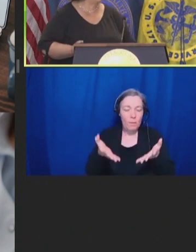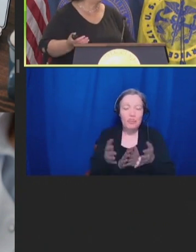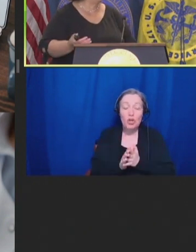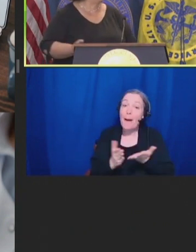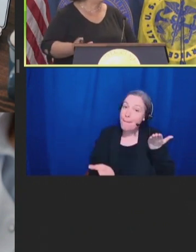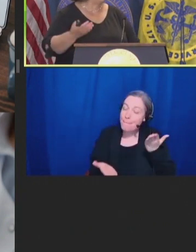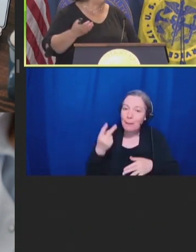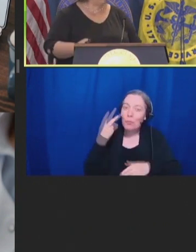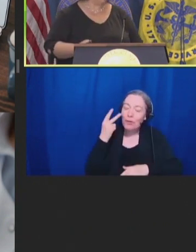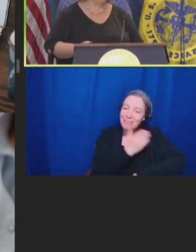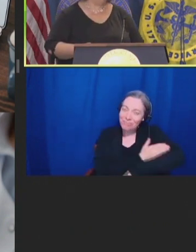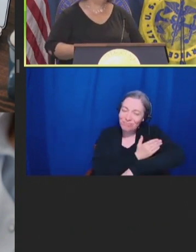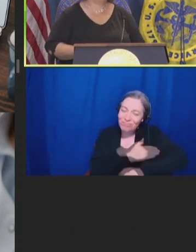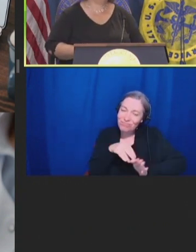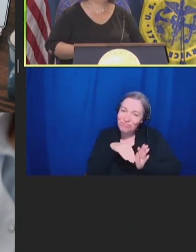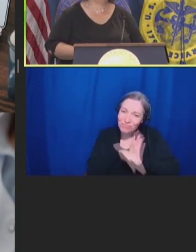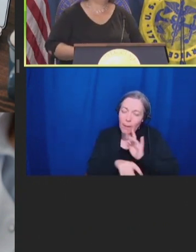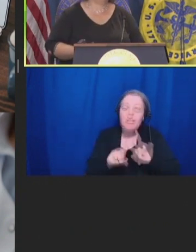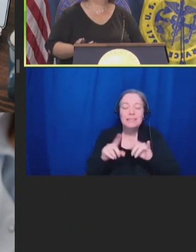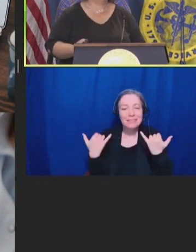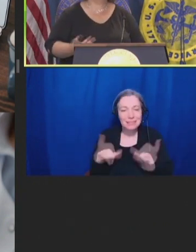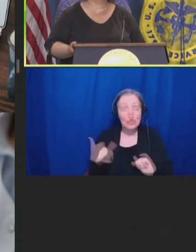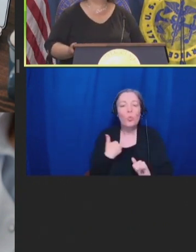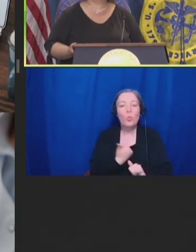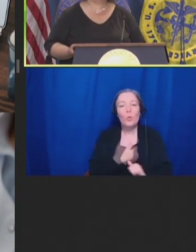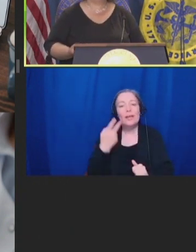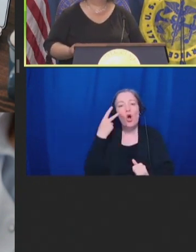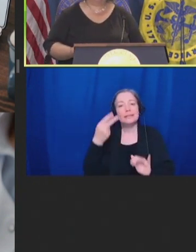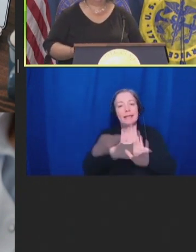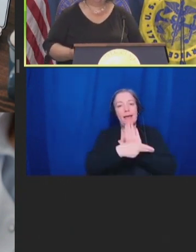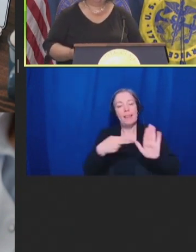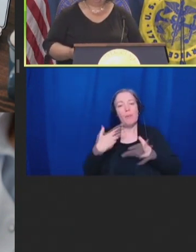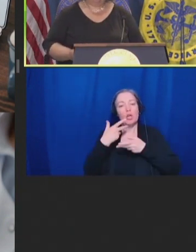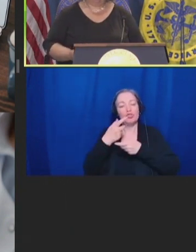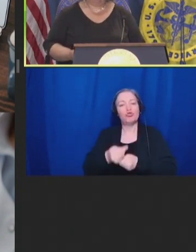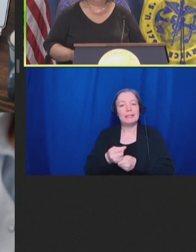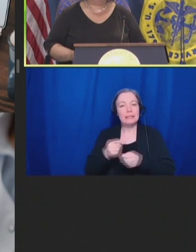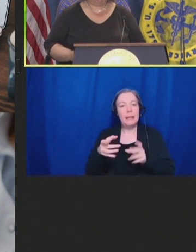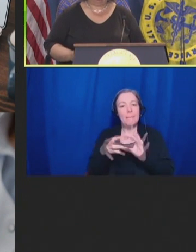messengers, our agencies are trusted messengers, and it's important that we're communicating out.